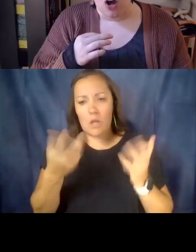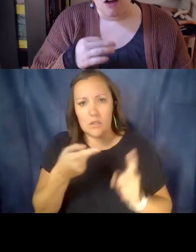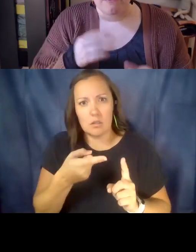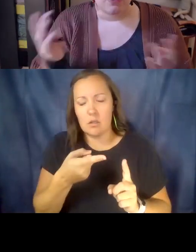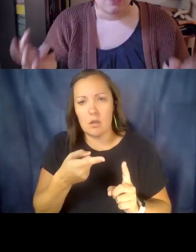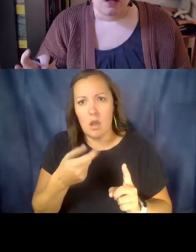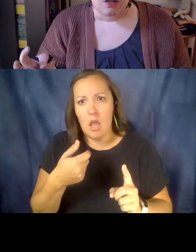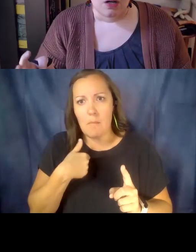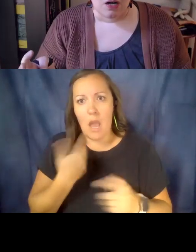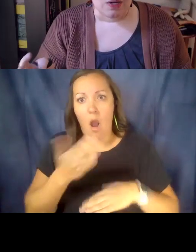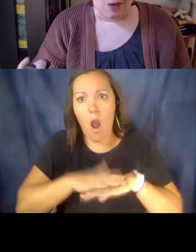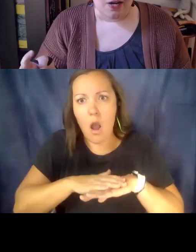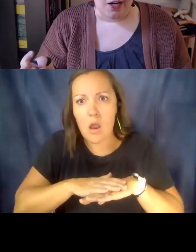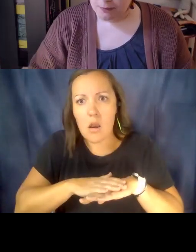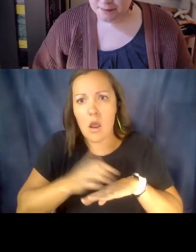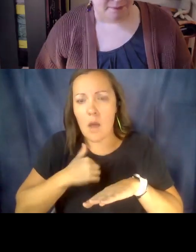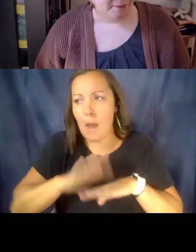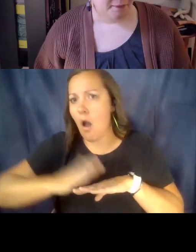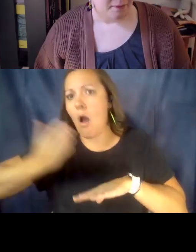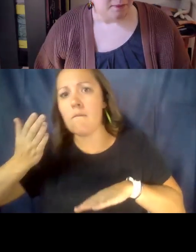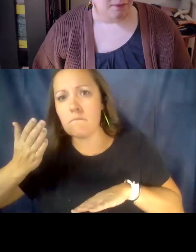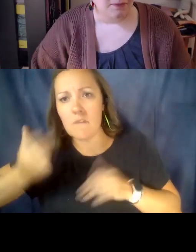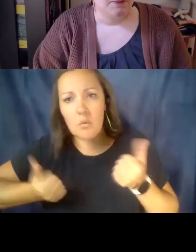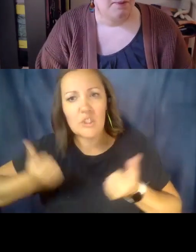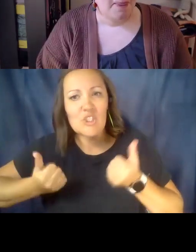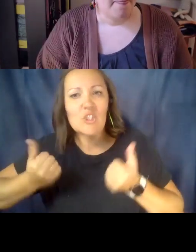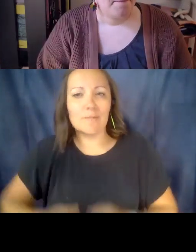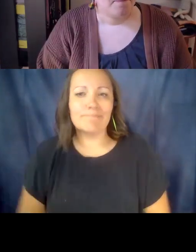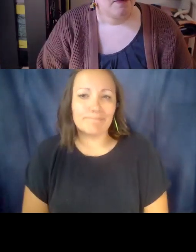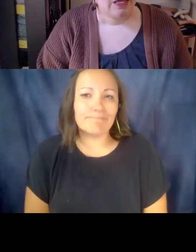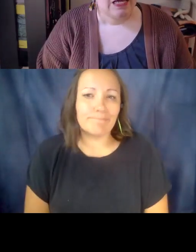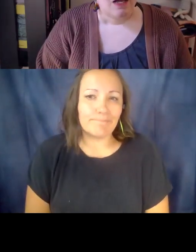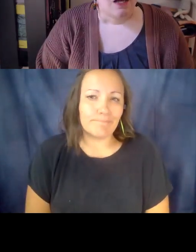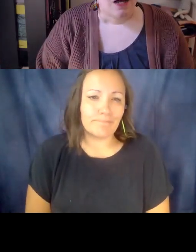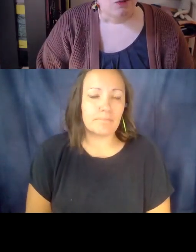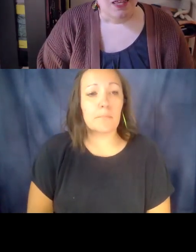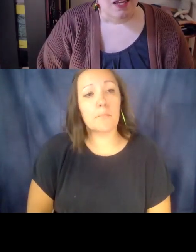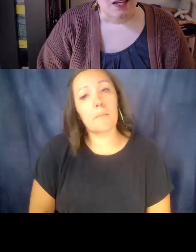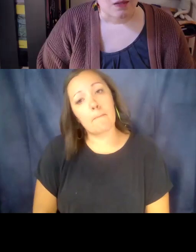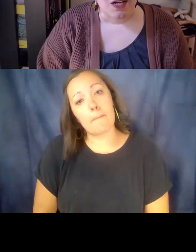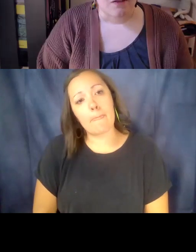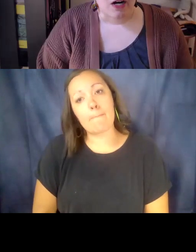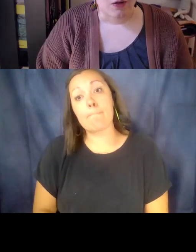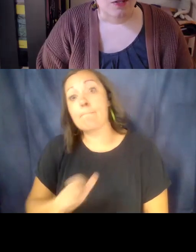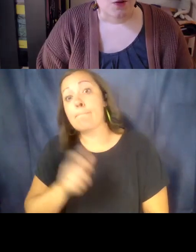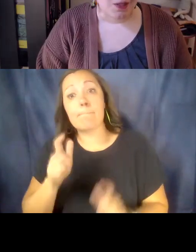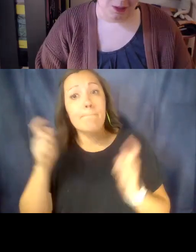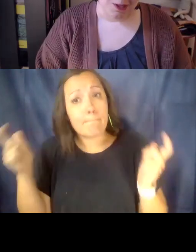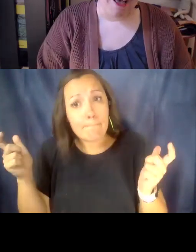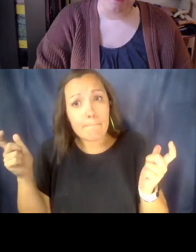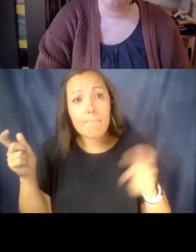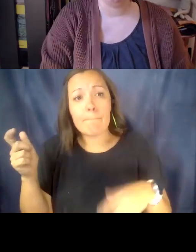off? What is happening here? Another big thing, and something I've argued with so many people,